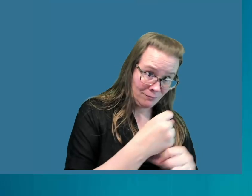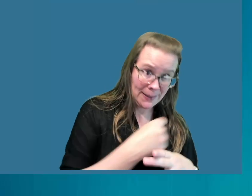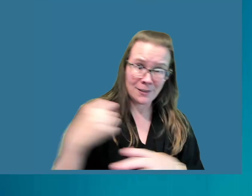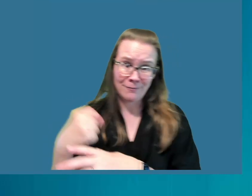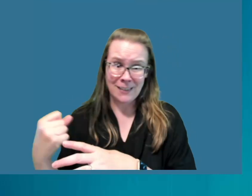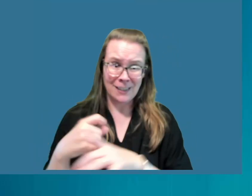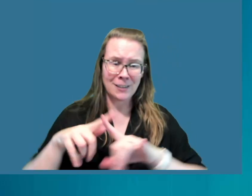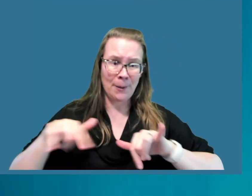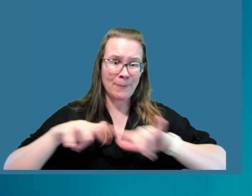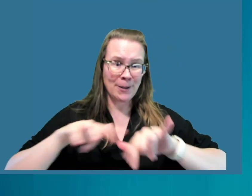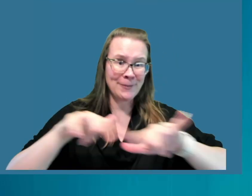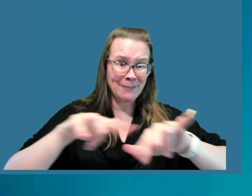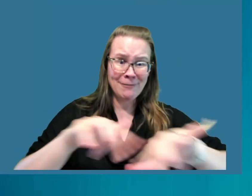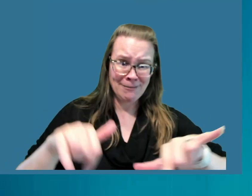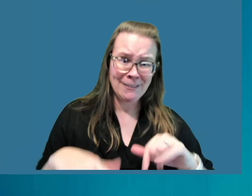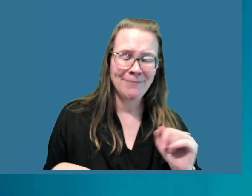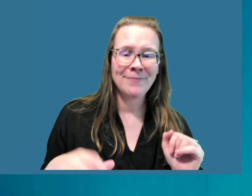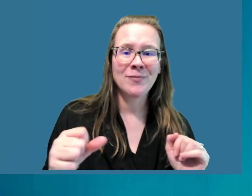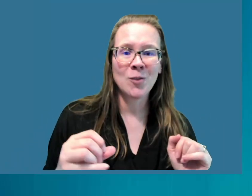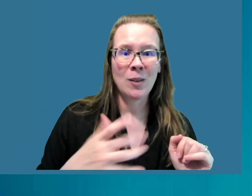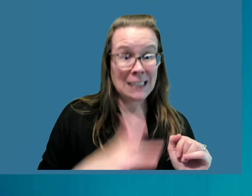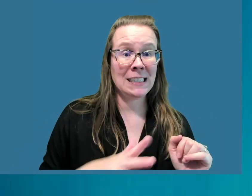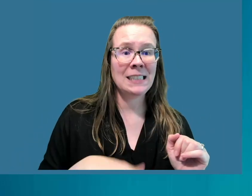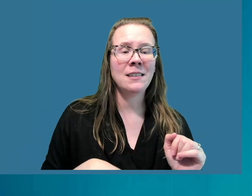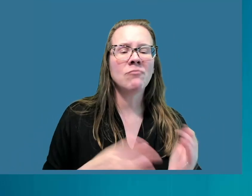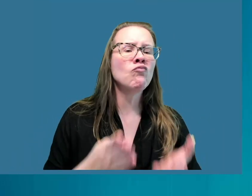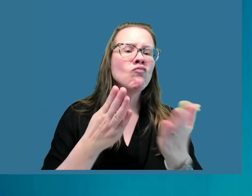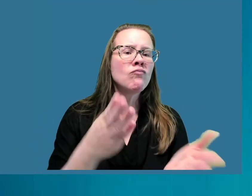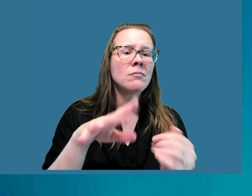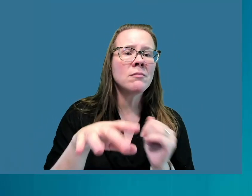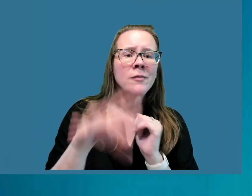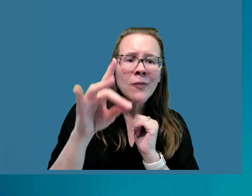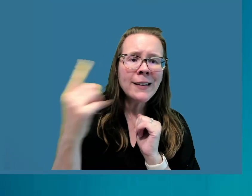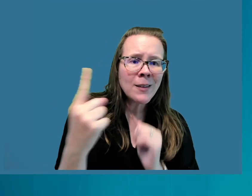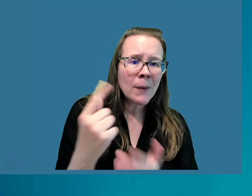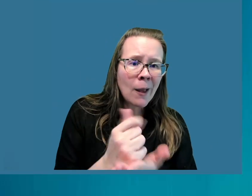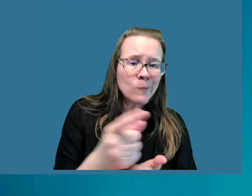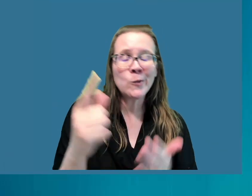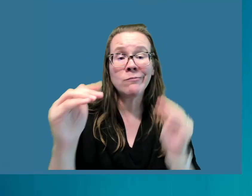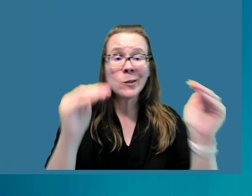gymnastics, but she like paces me icing batch for icing batch and cuts my work in half. Um,